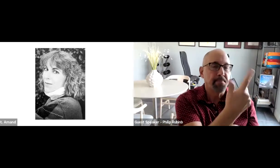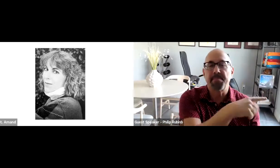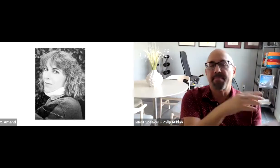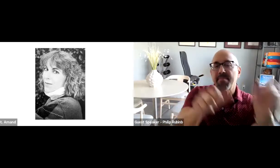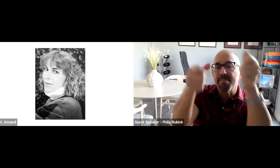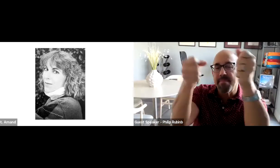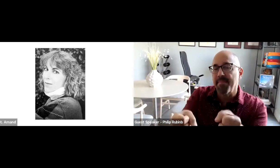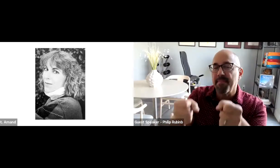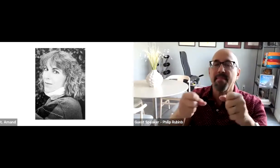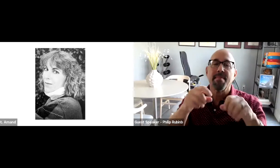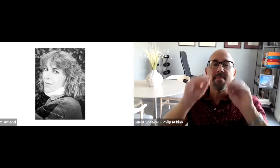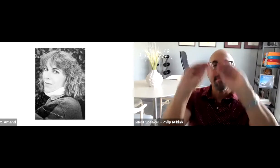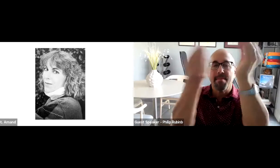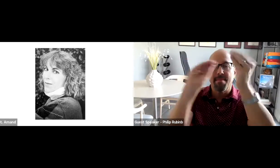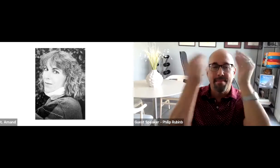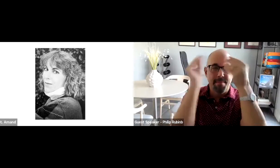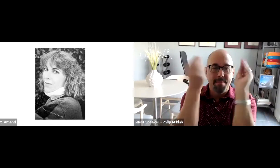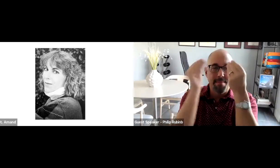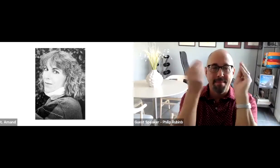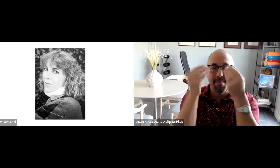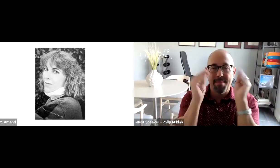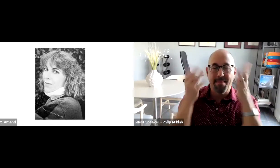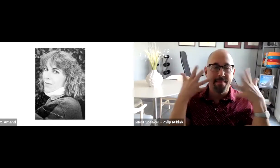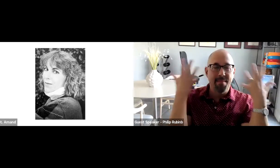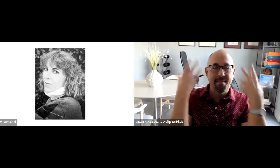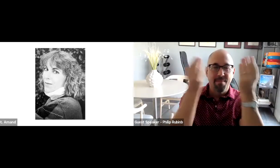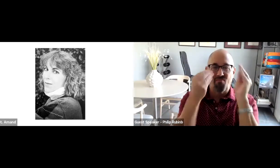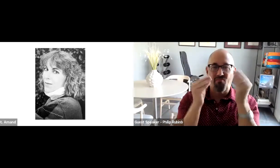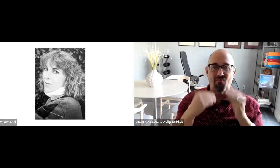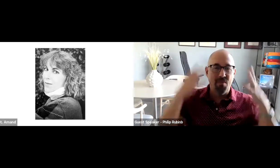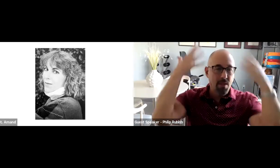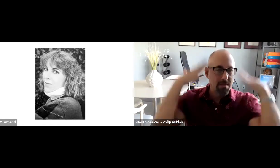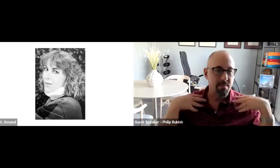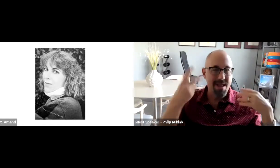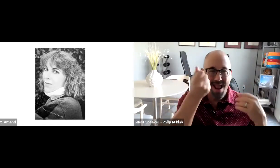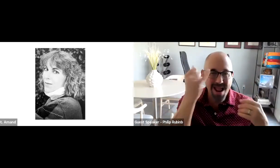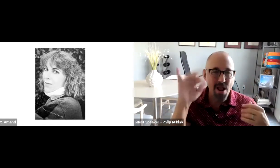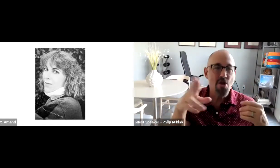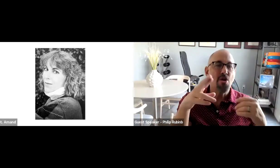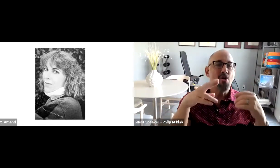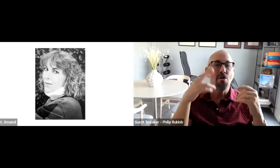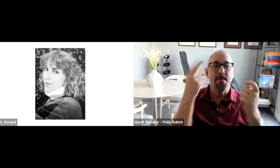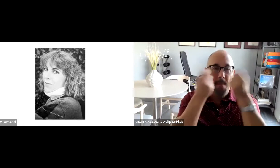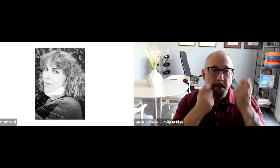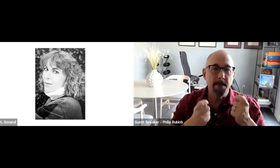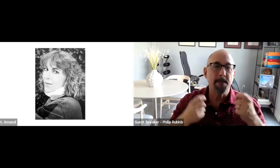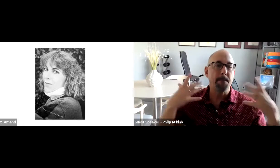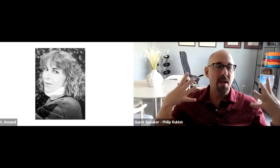and when she would return back, on one occasion, specifically, Guy sat her down and did her makeup and her hair